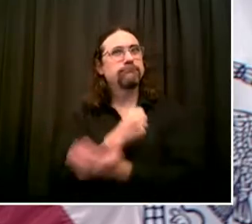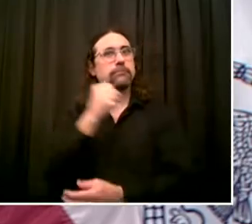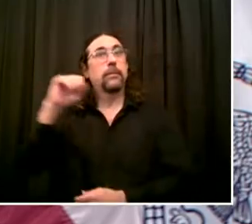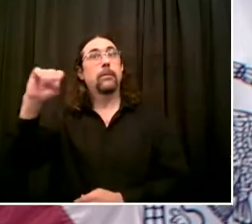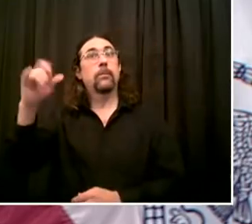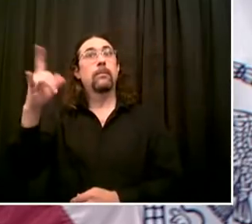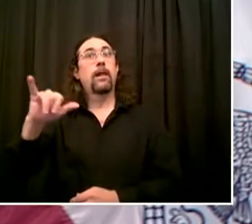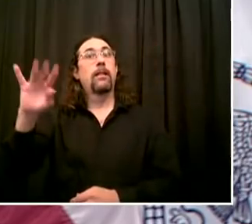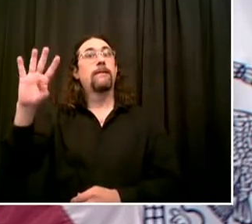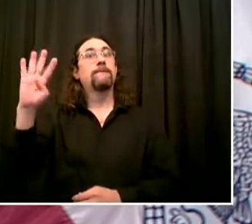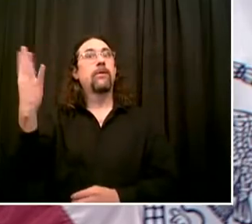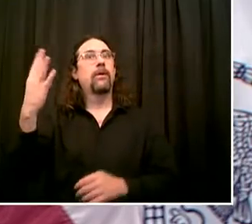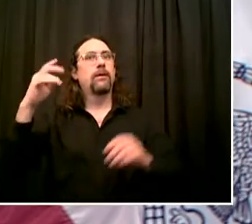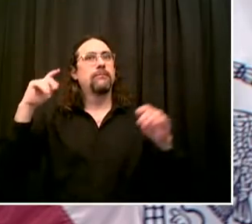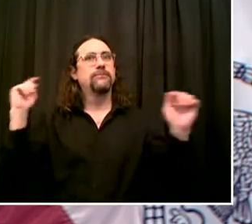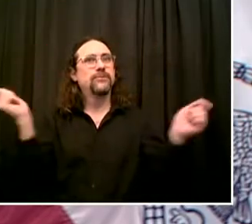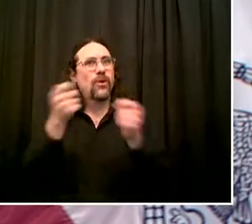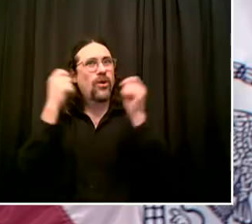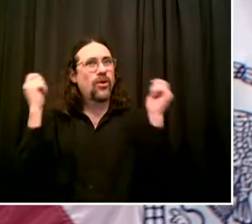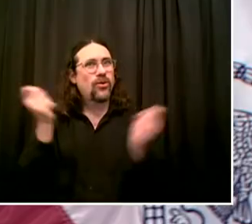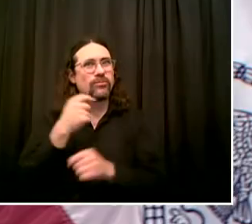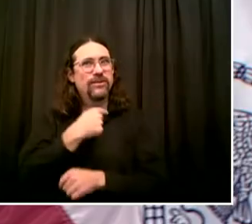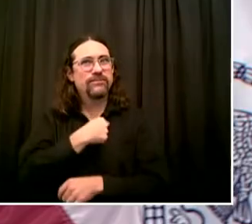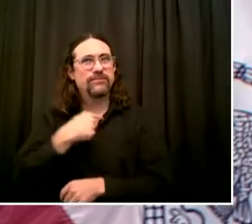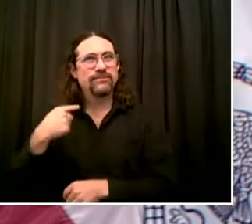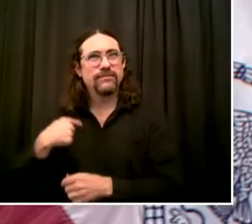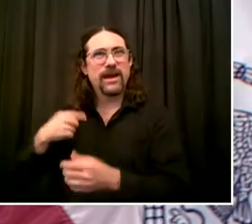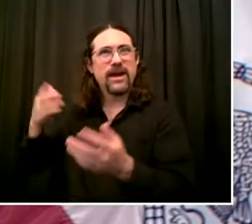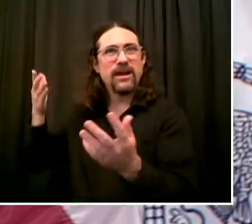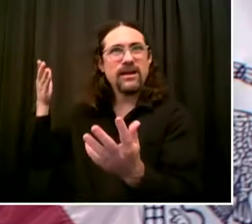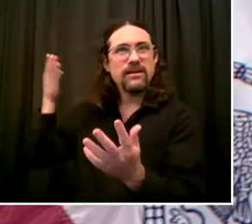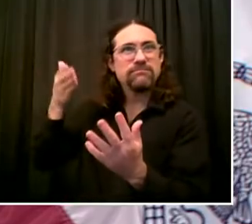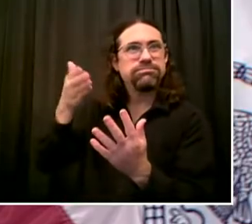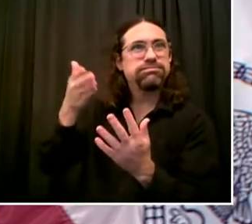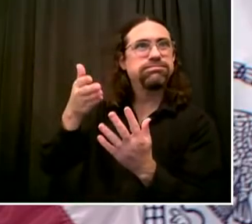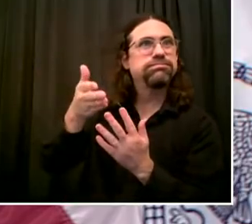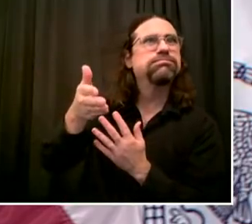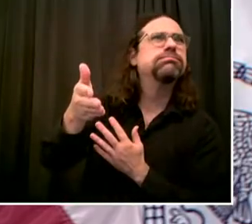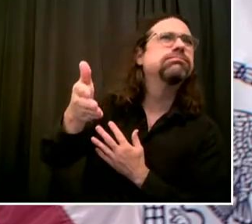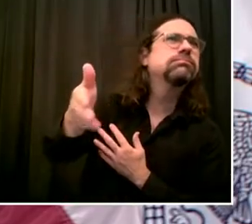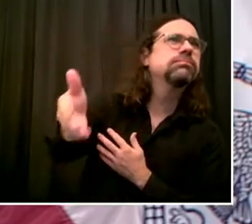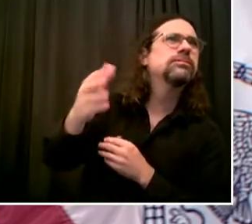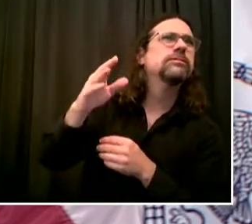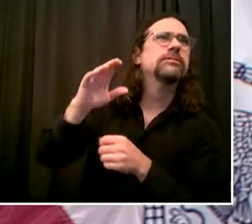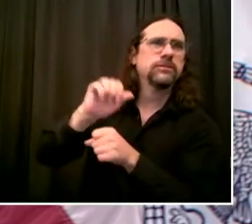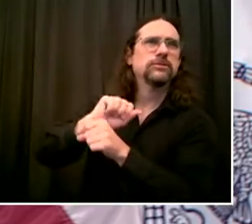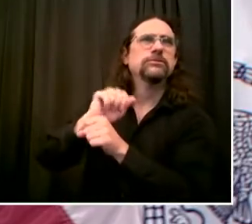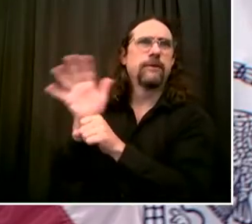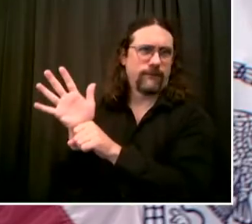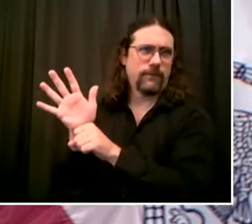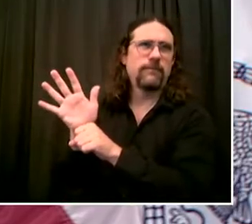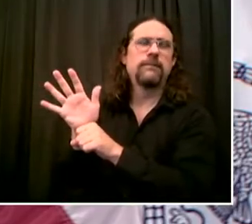FIGHT TOGETHER IN COA MM ON CAUSE. IT IS A REMINDER F OWHAT JULY 4 IS ALL ABOUT WITH THE MOST PFOROUN D